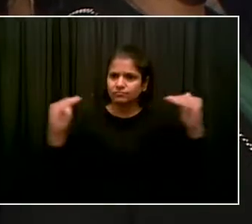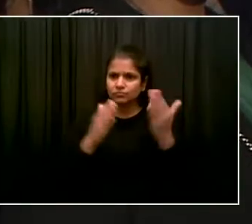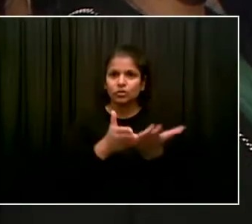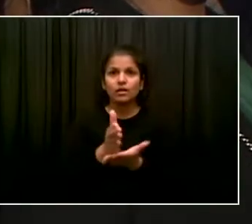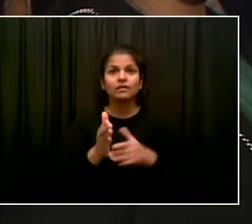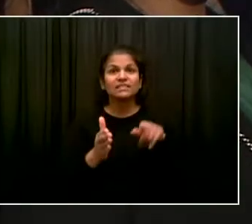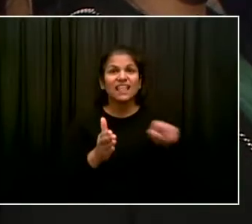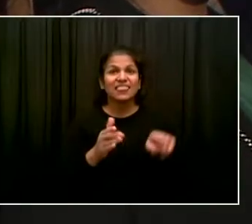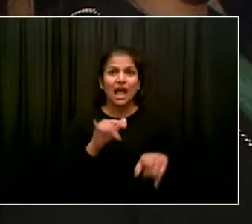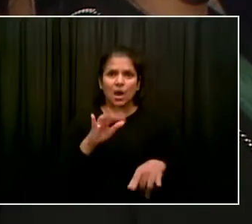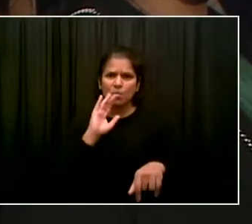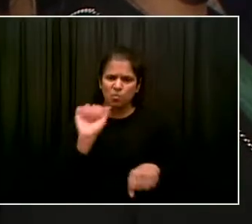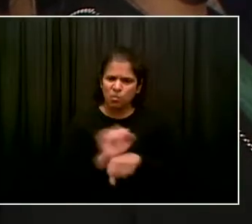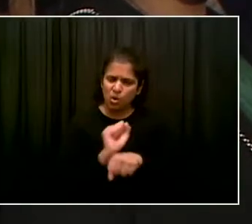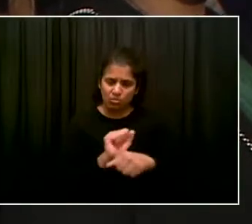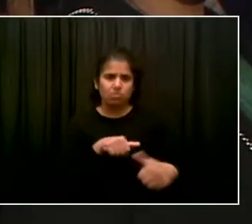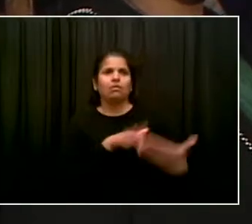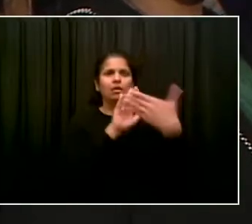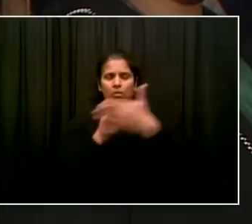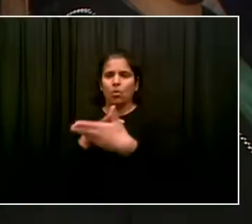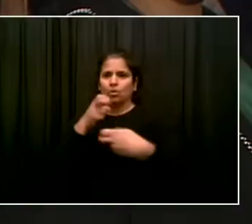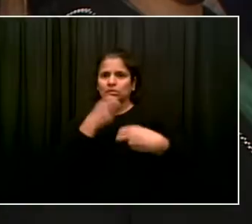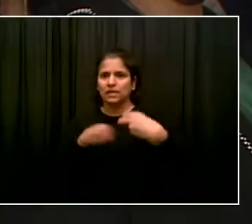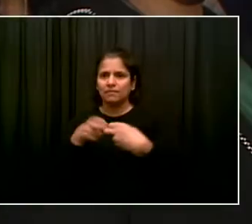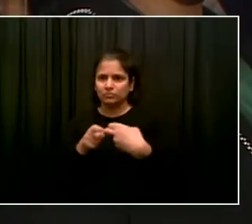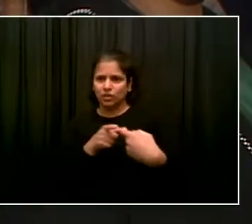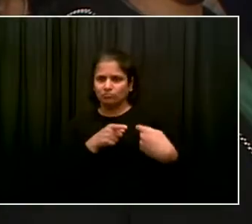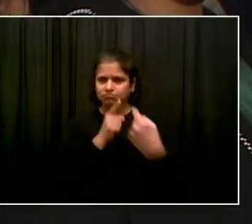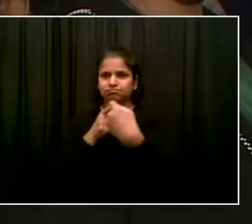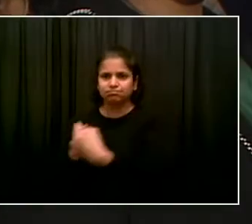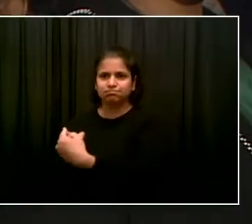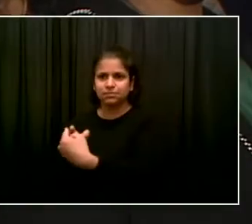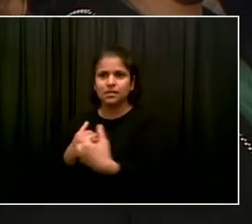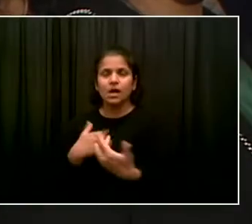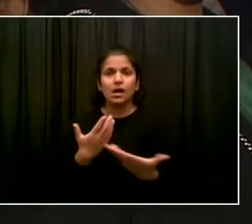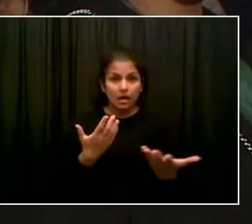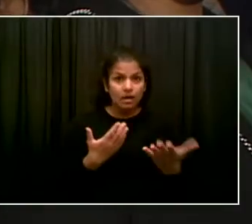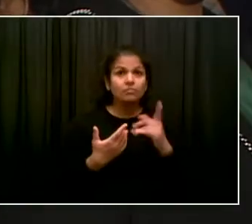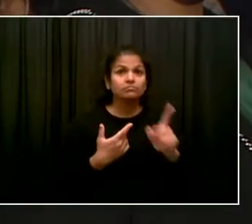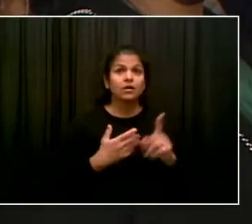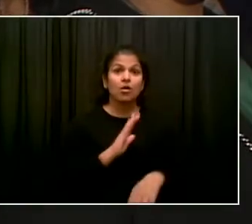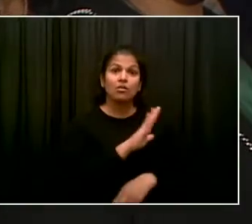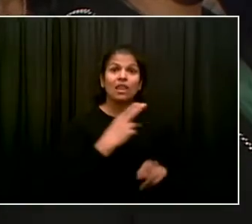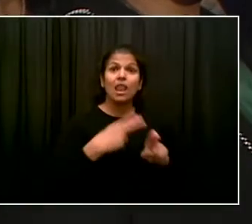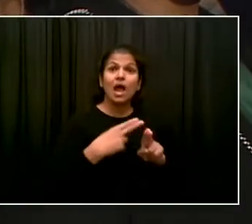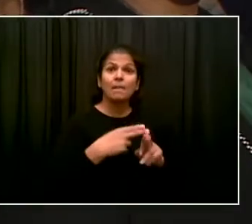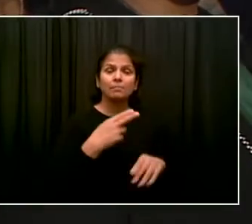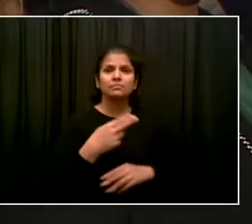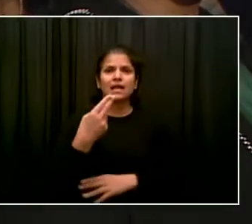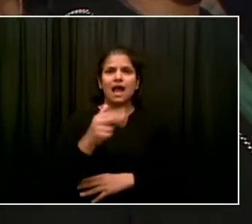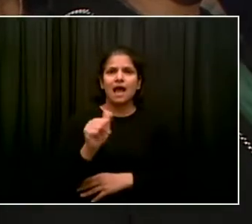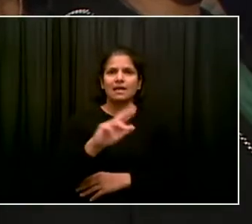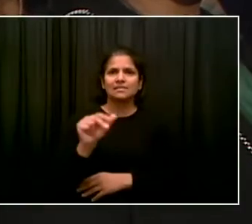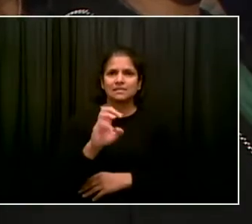RIGHTS. THAT WORK IS NEVER EASY. MANY CHALLENGES ALONG THE WAY AND EVEN SETBACKS BUT